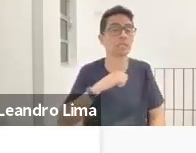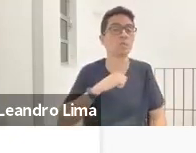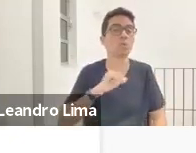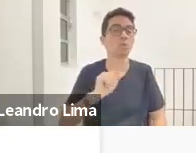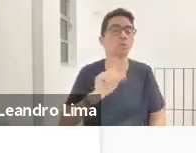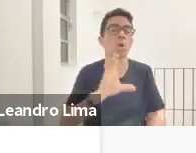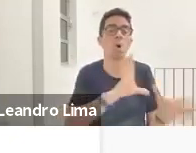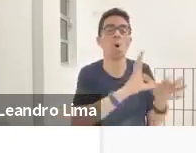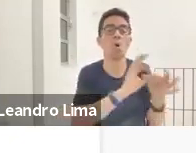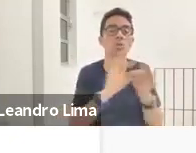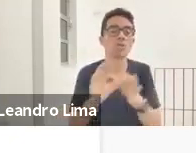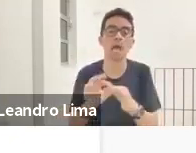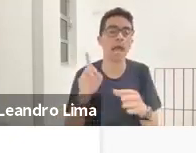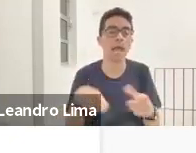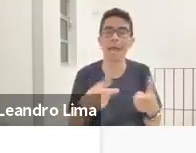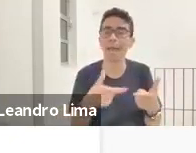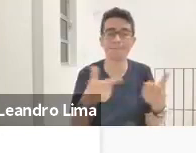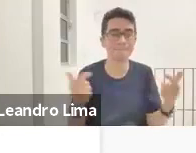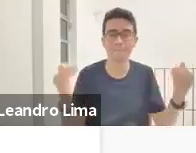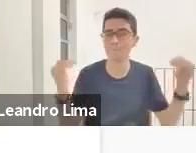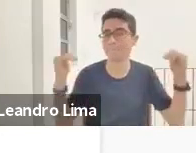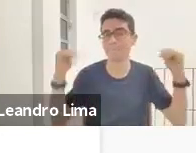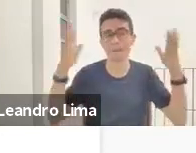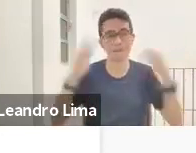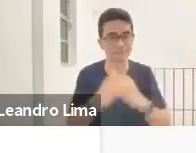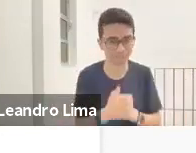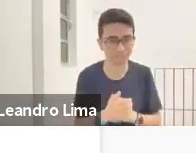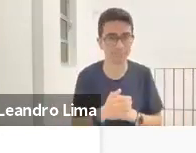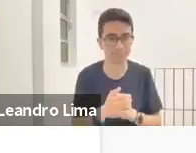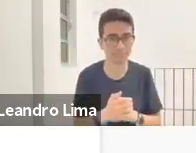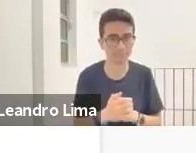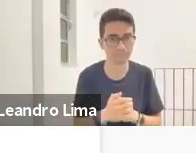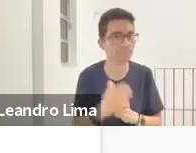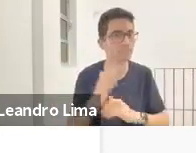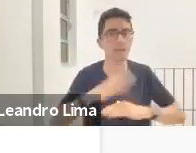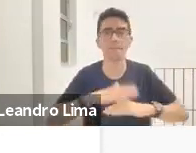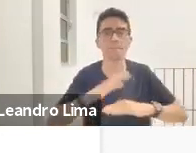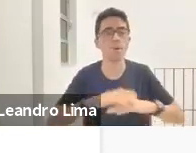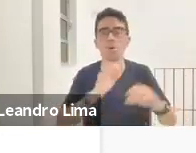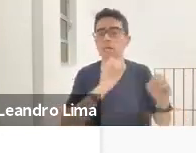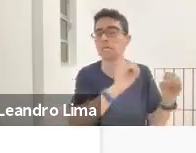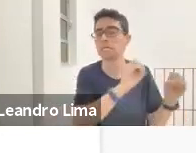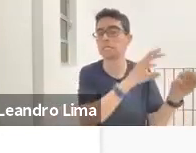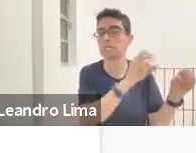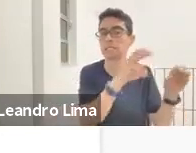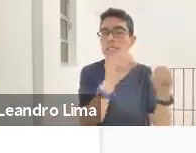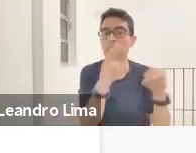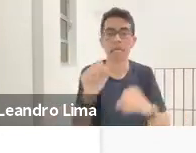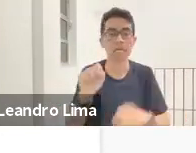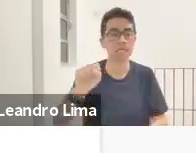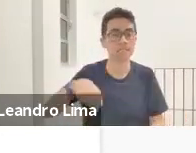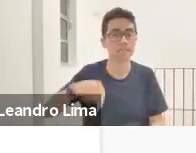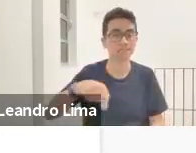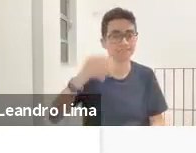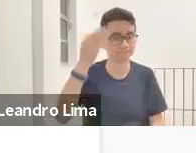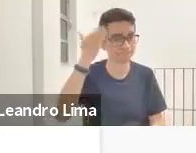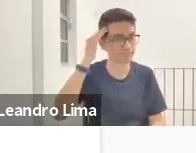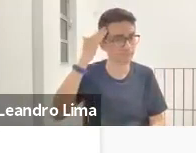methods. And I to me this is a I to me this is a, this is a very. it's a it's a way that you're kind of